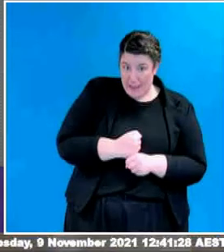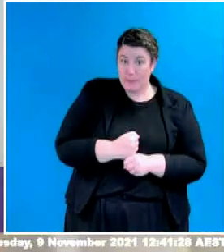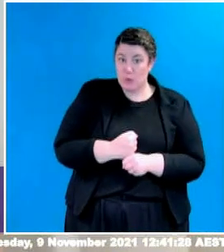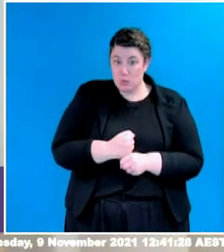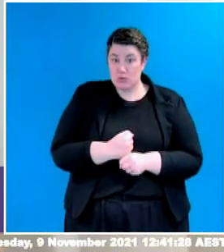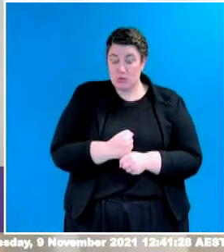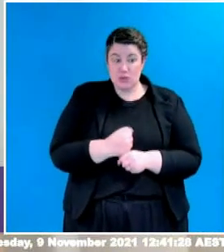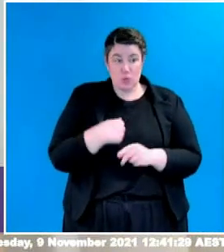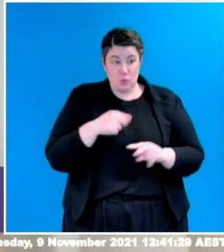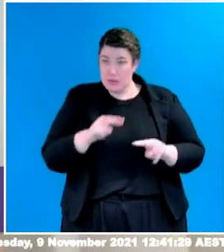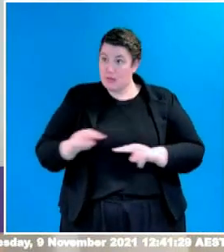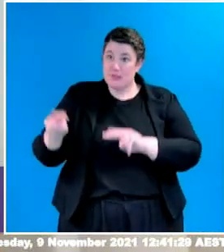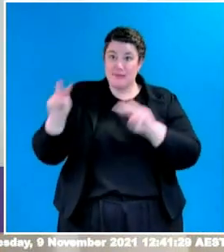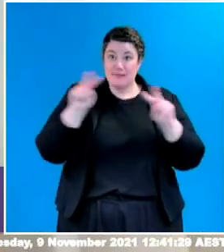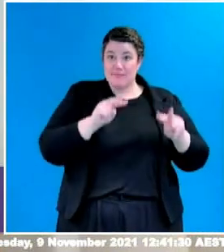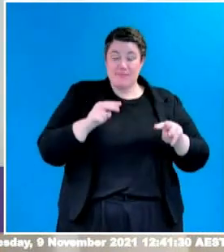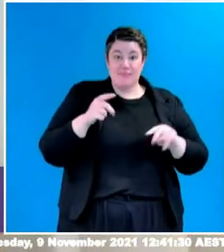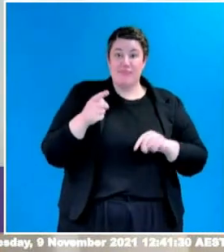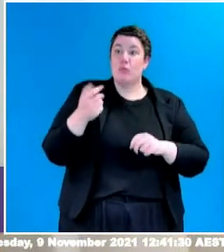were international examples.